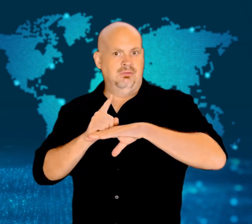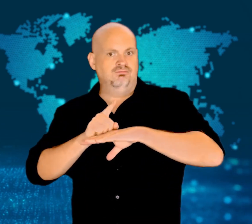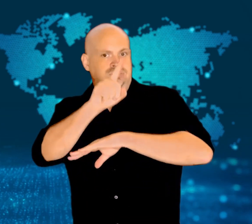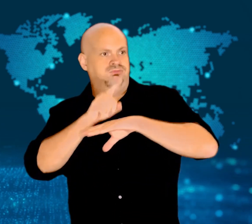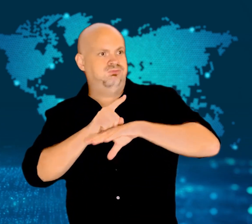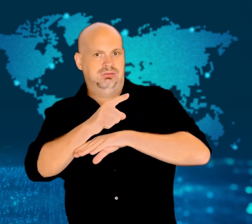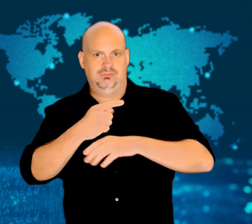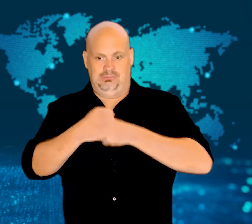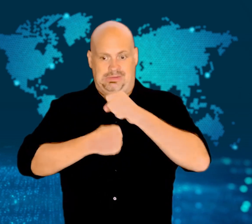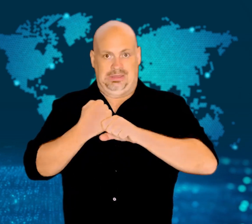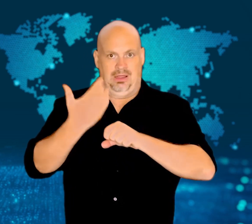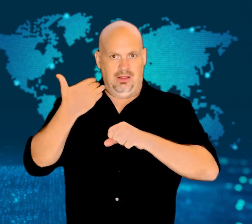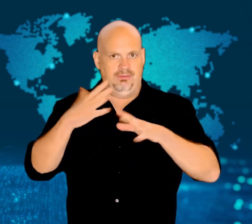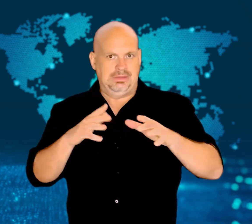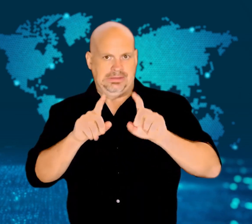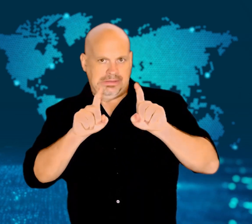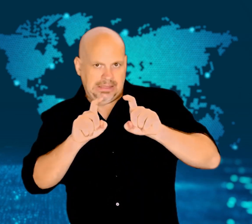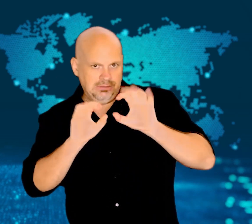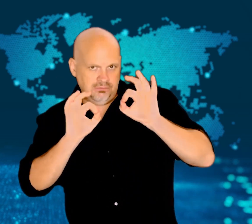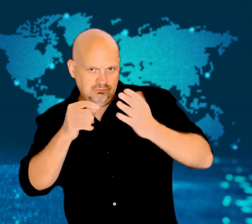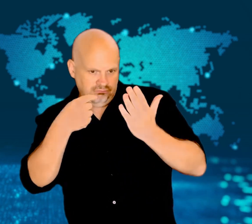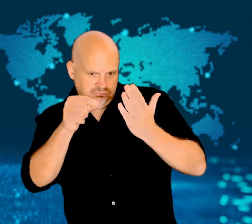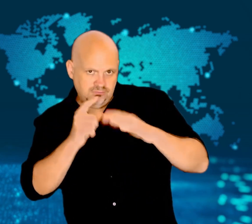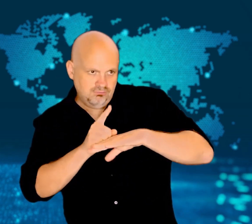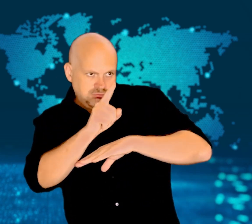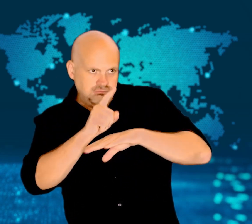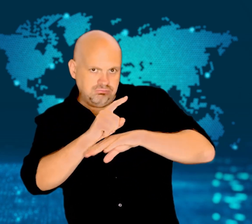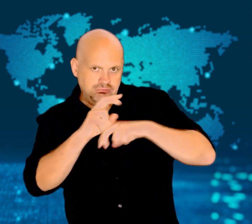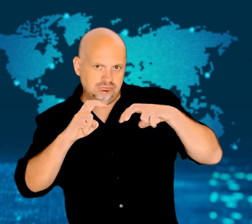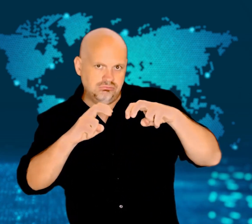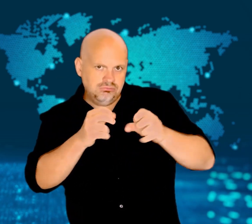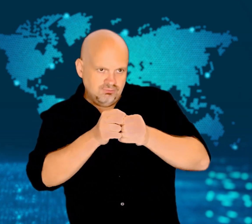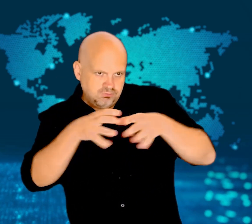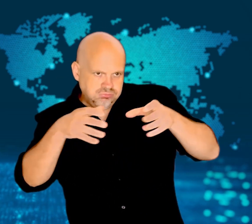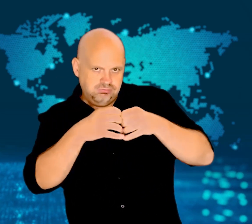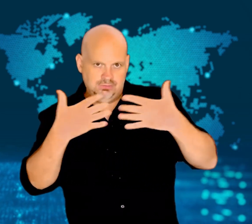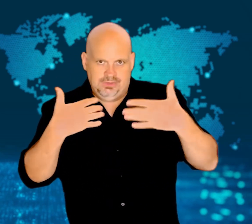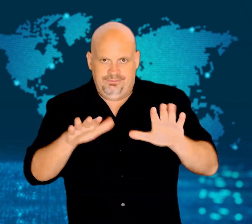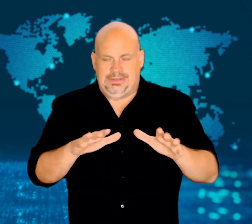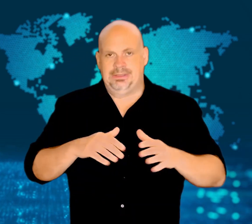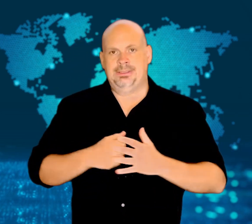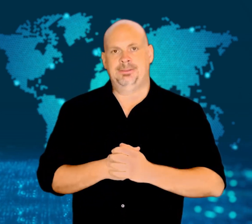earlier this year.